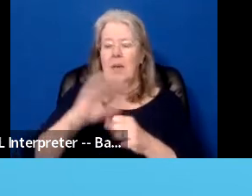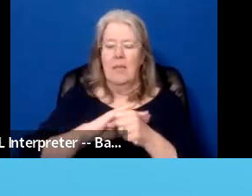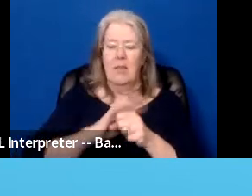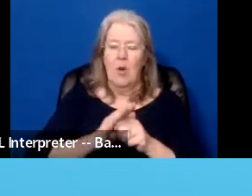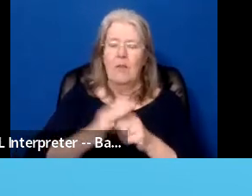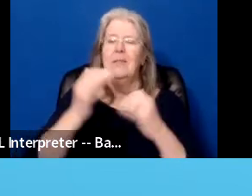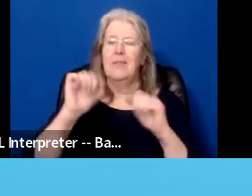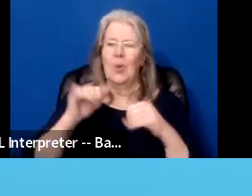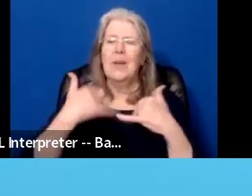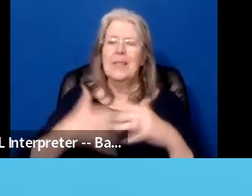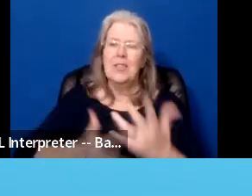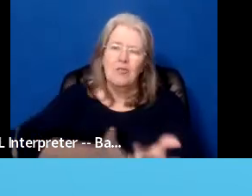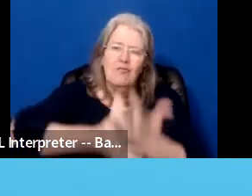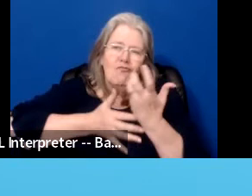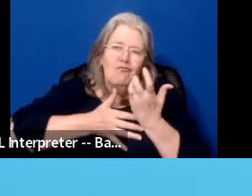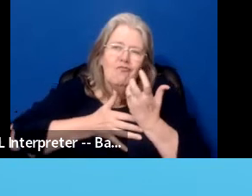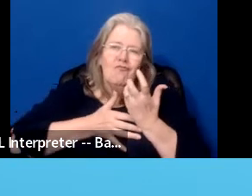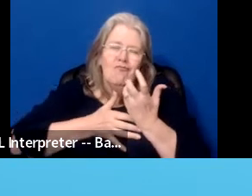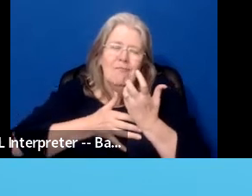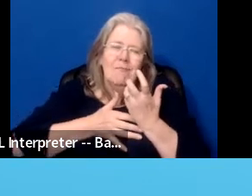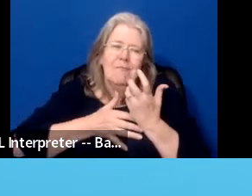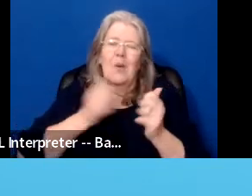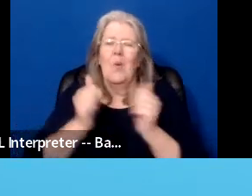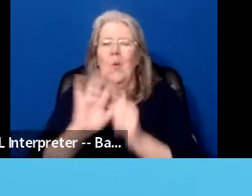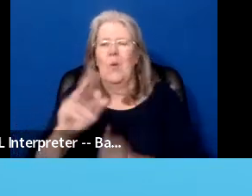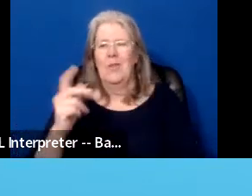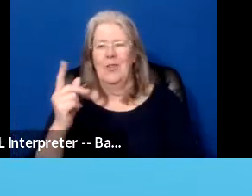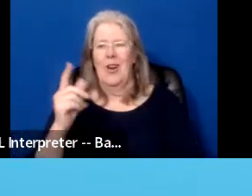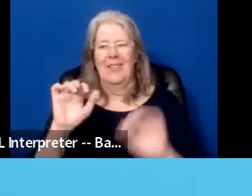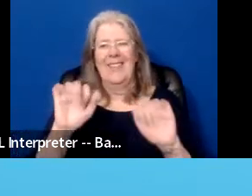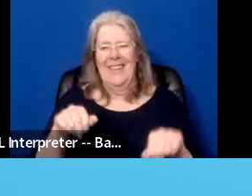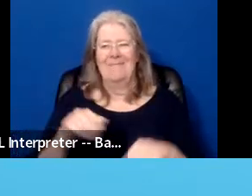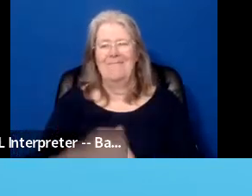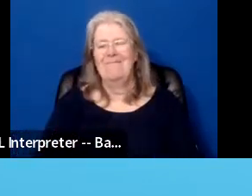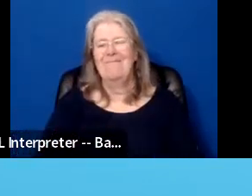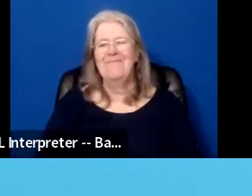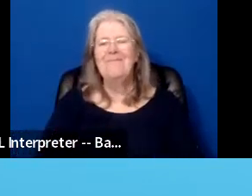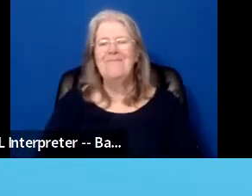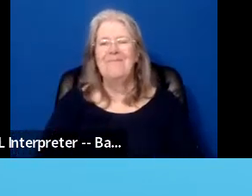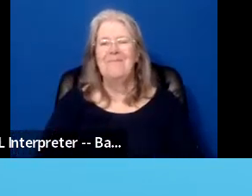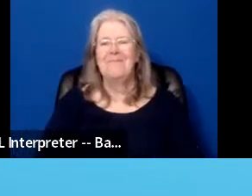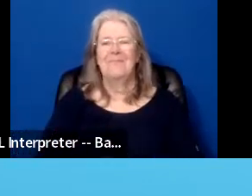because they're going to provide you comfort. Matt: Great.